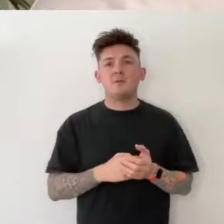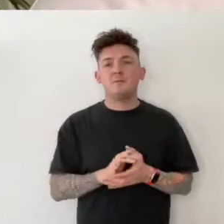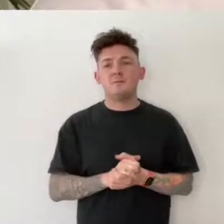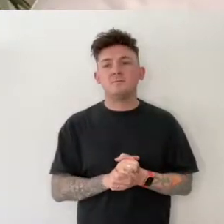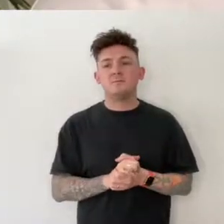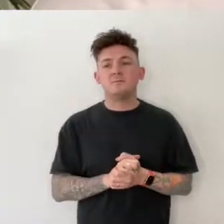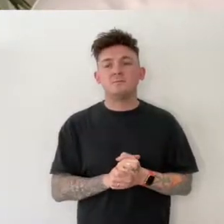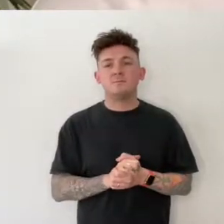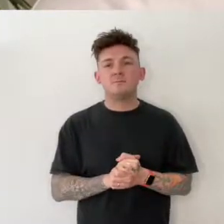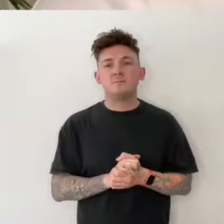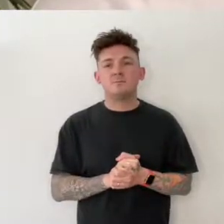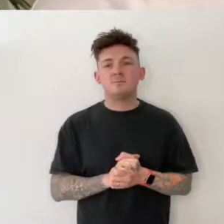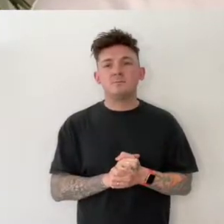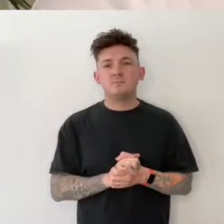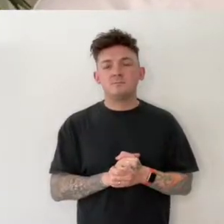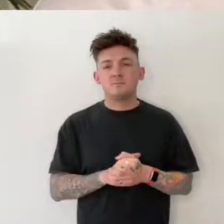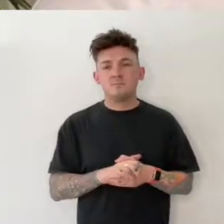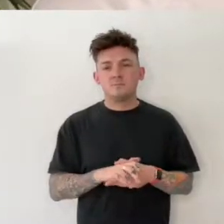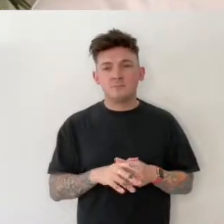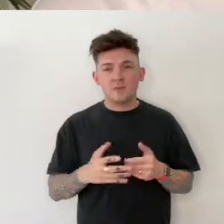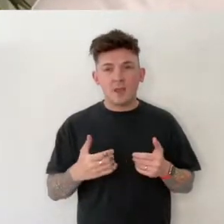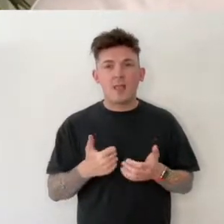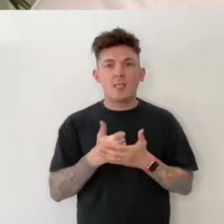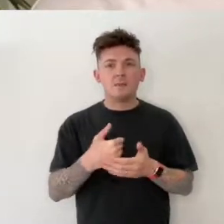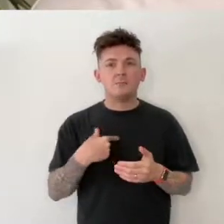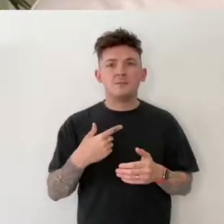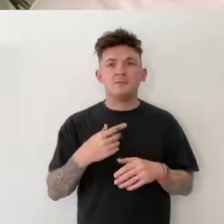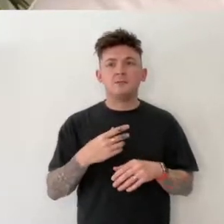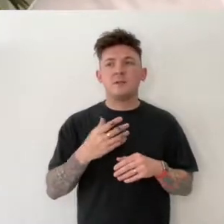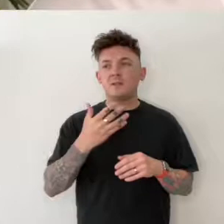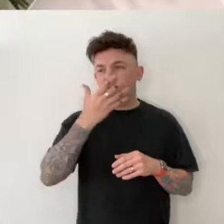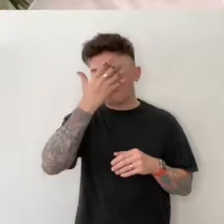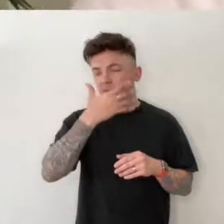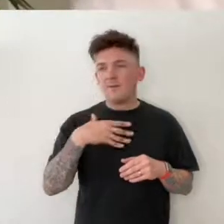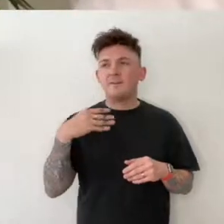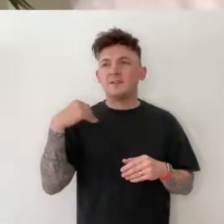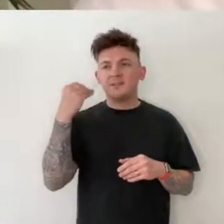to get the primer on i find because it helps me get an all day sort of makeup. i'm actually